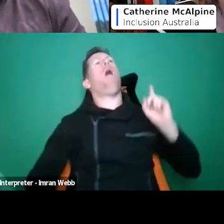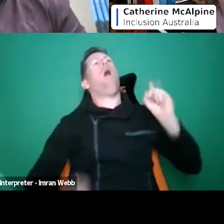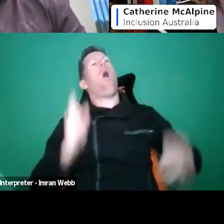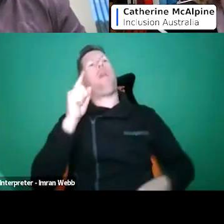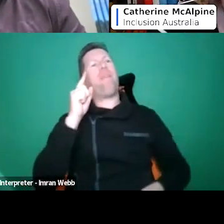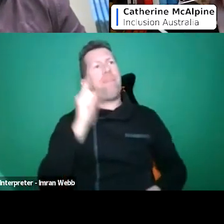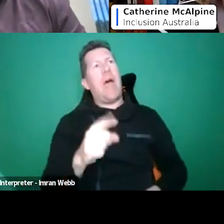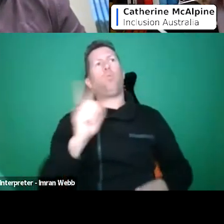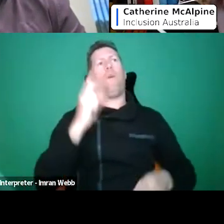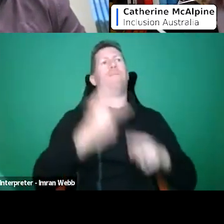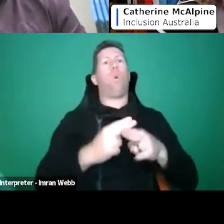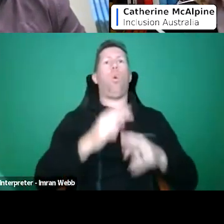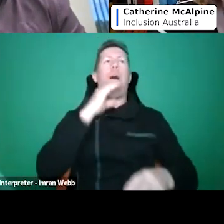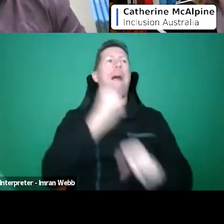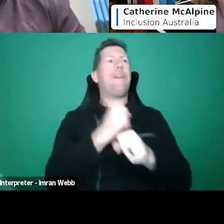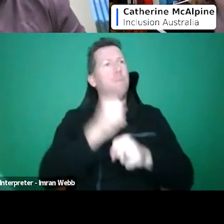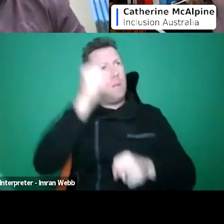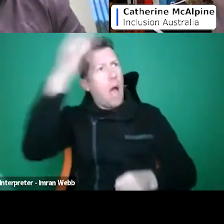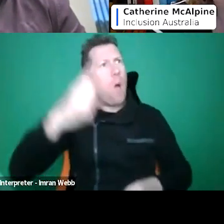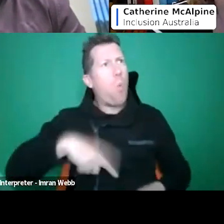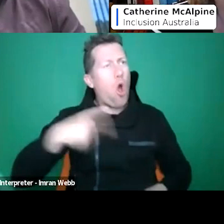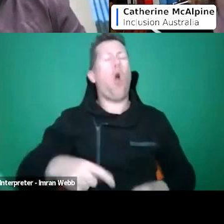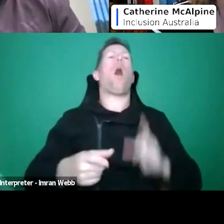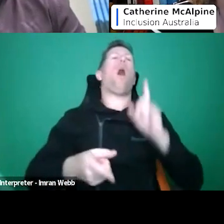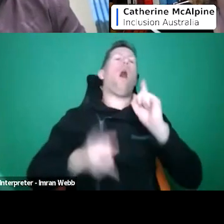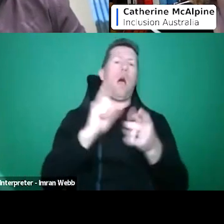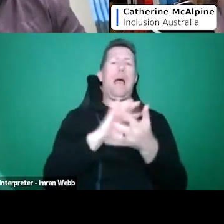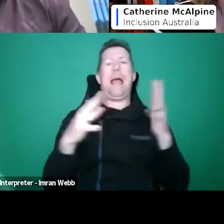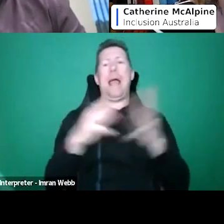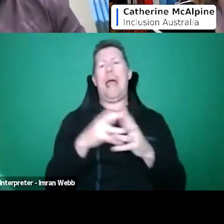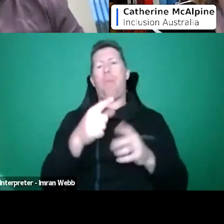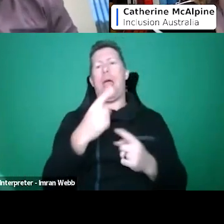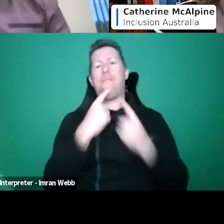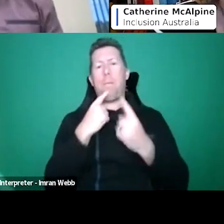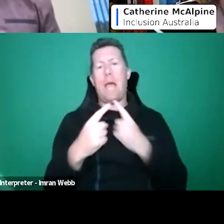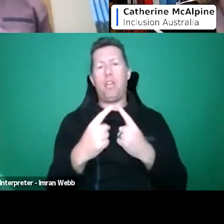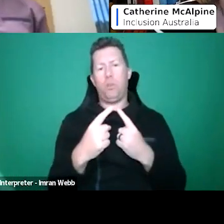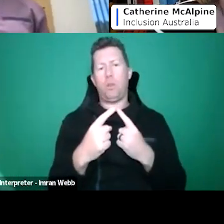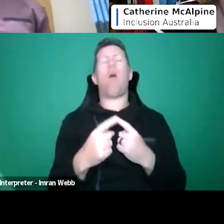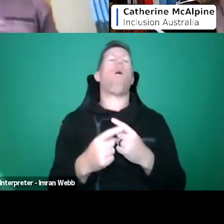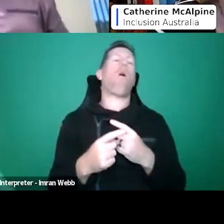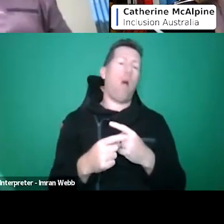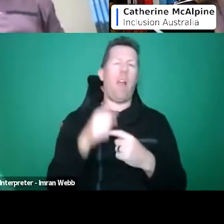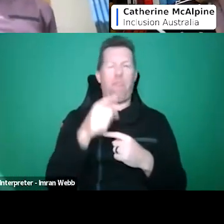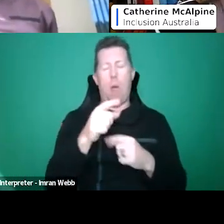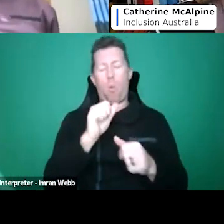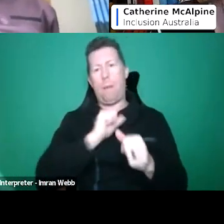what government knows about them and how that information is used would be a really terrific outcome.